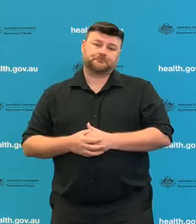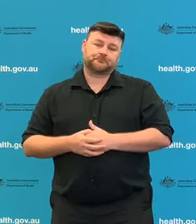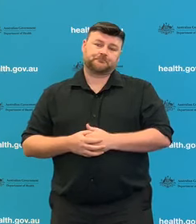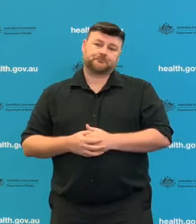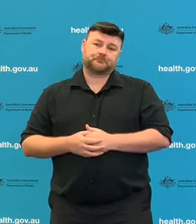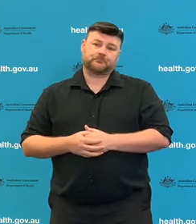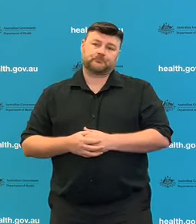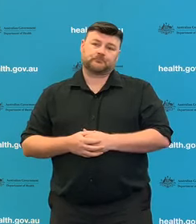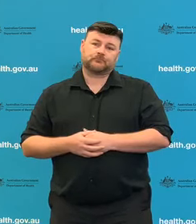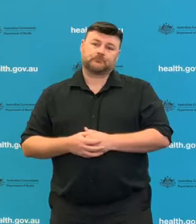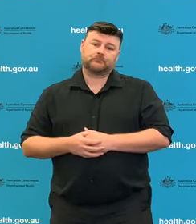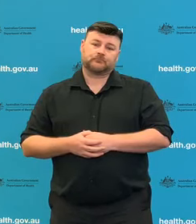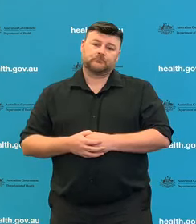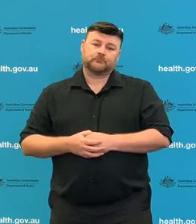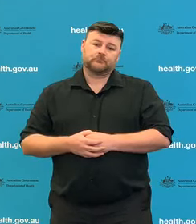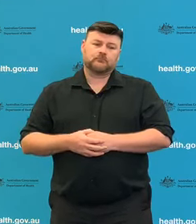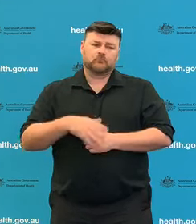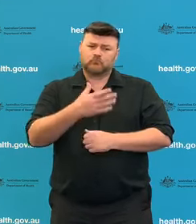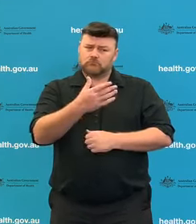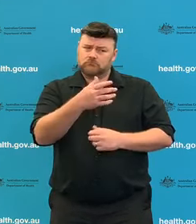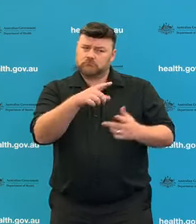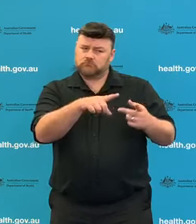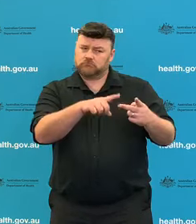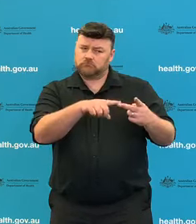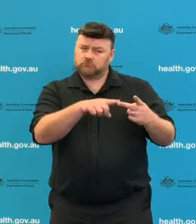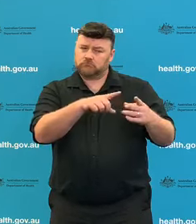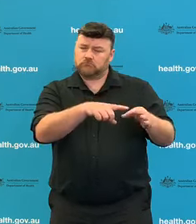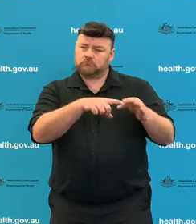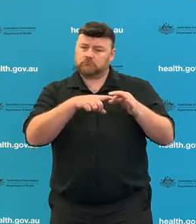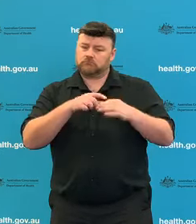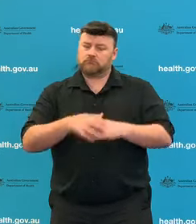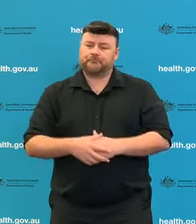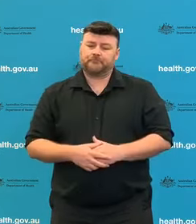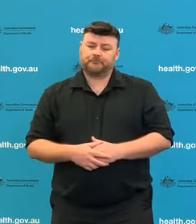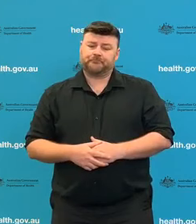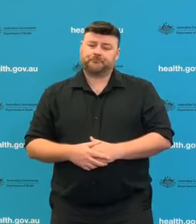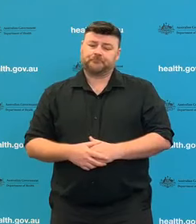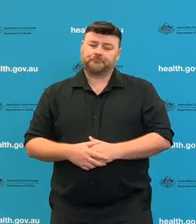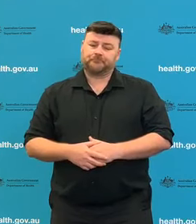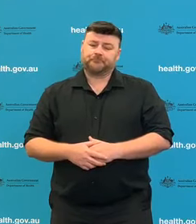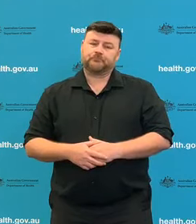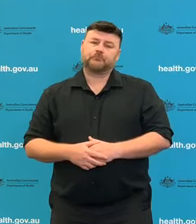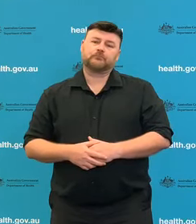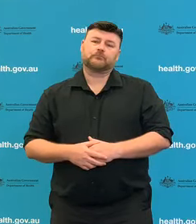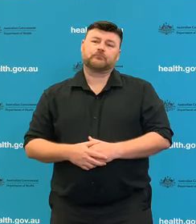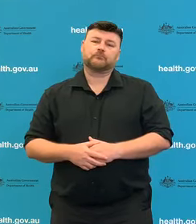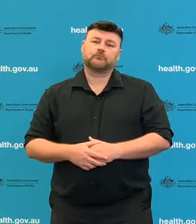You have a second question Tasmin? Reporter: Yeah, thank you. While obviously I don't like, wouldn't